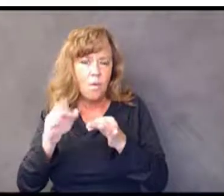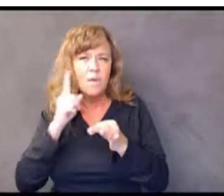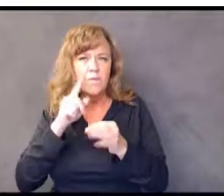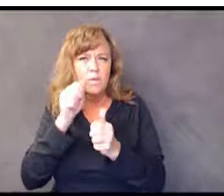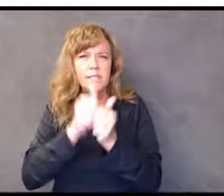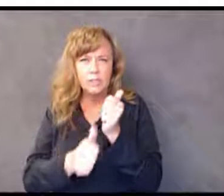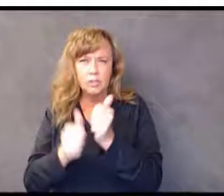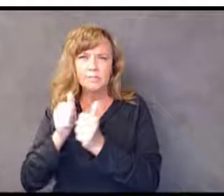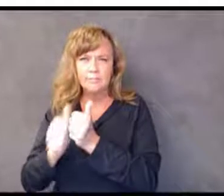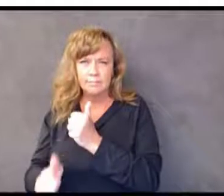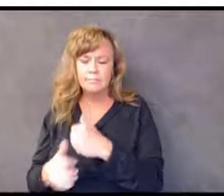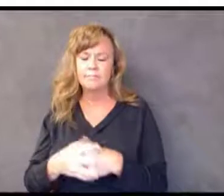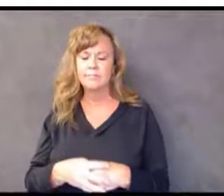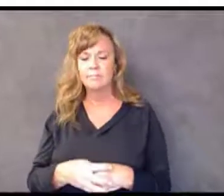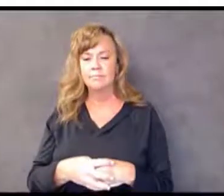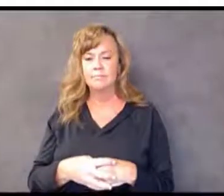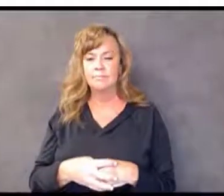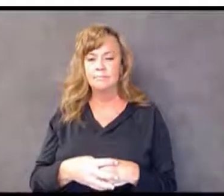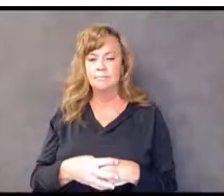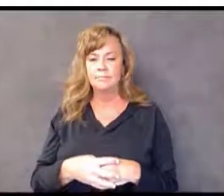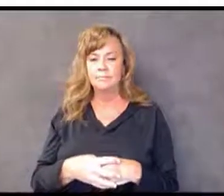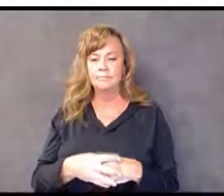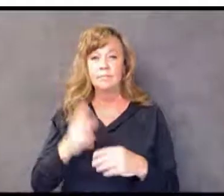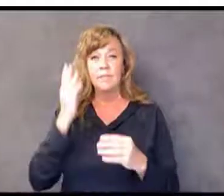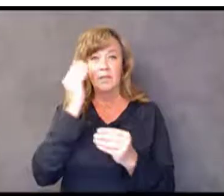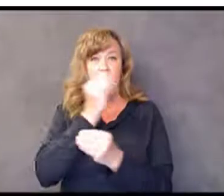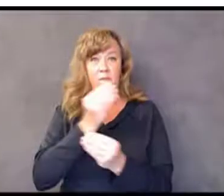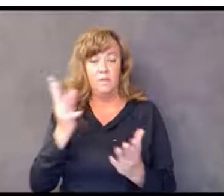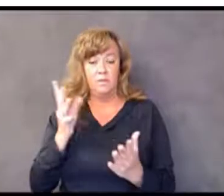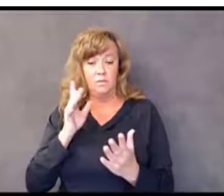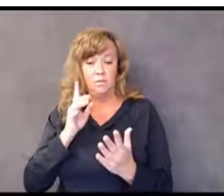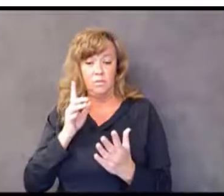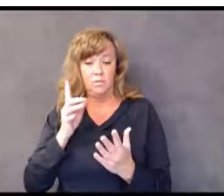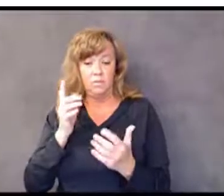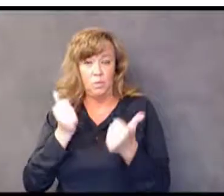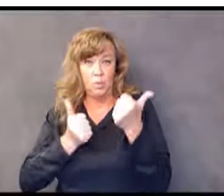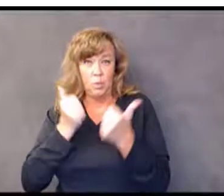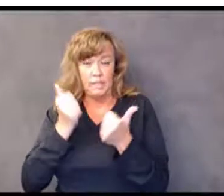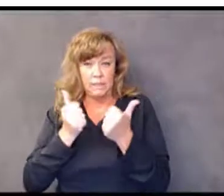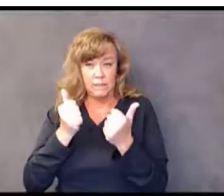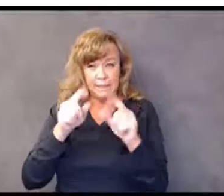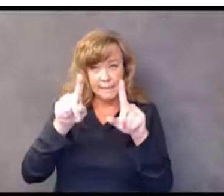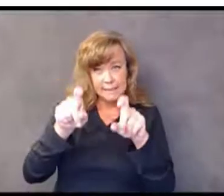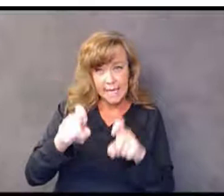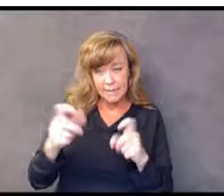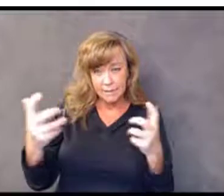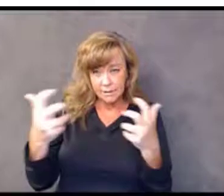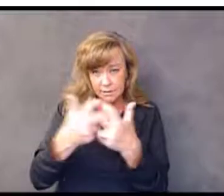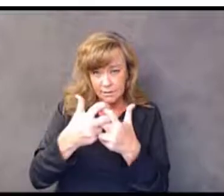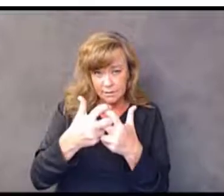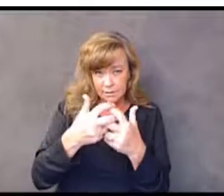Information regarding which subtests are administered to each grade level is in Appendix A of the